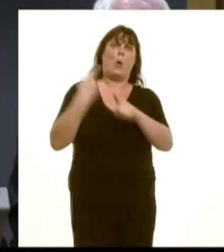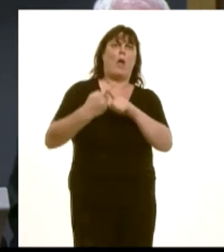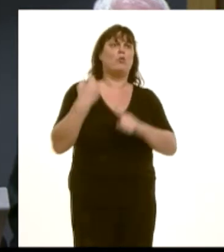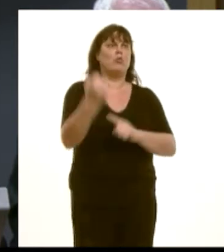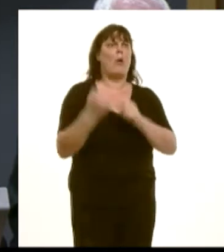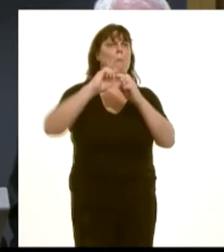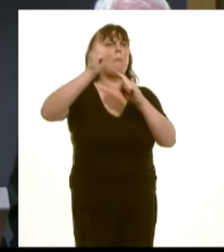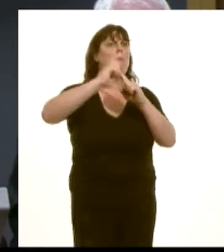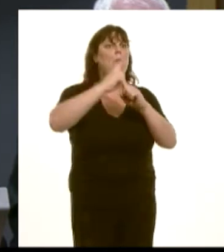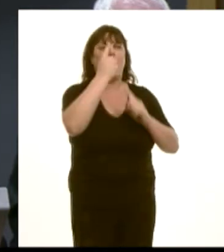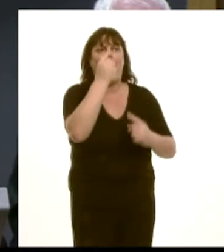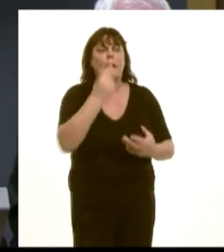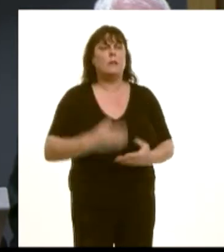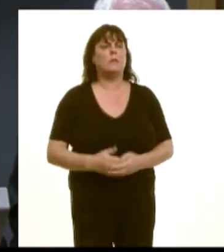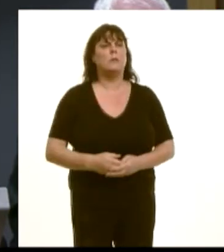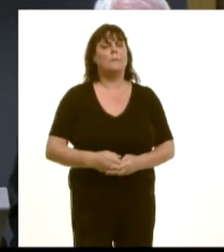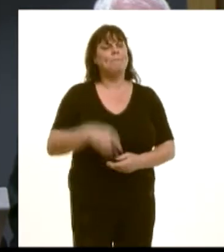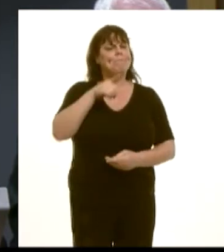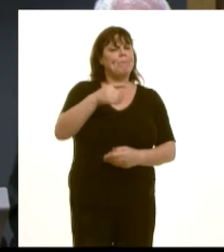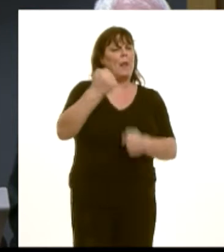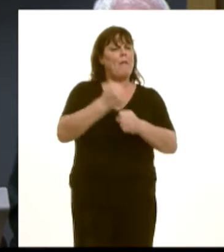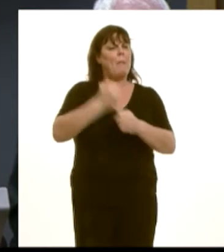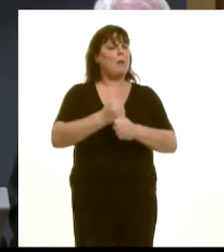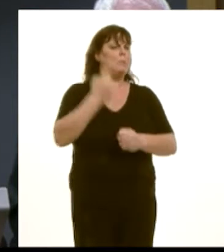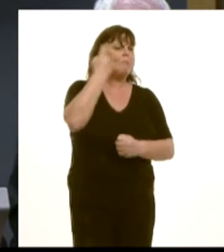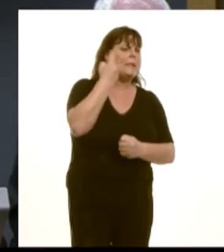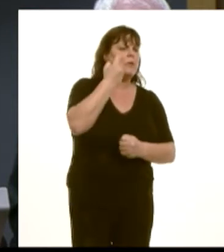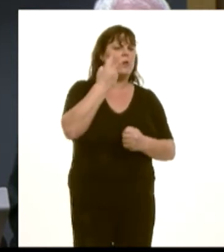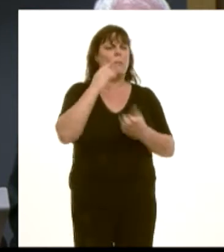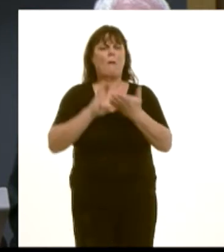Government is now looking to consider its rail expenditure, and will be starting talks